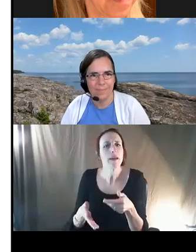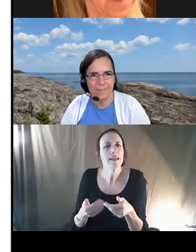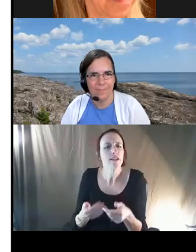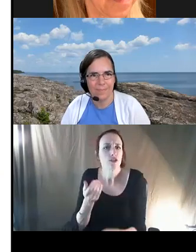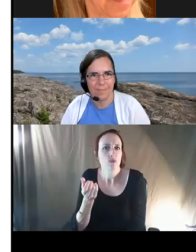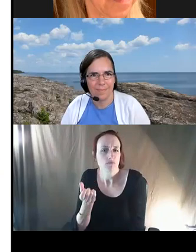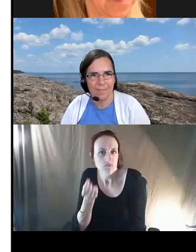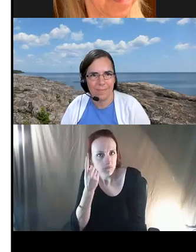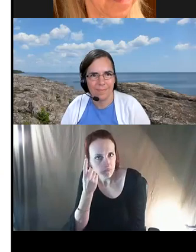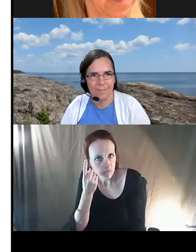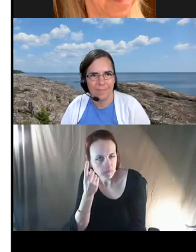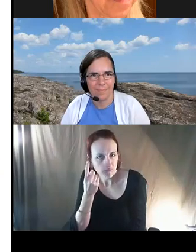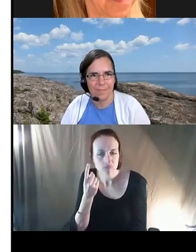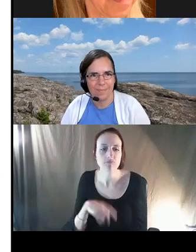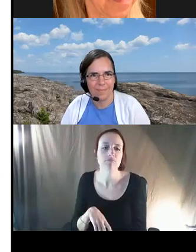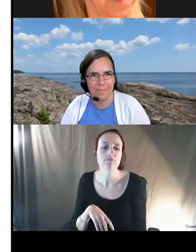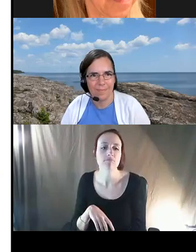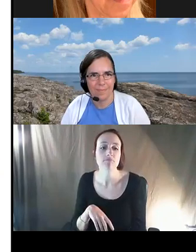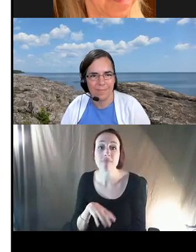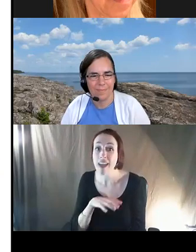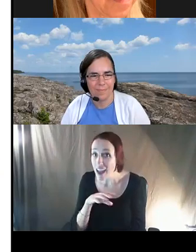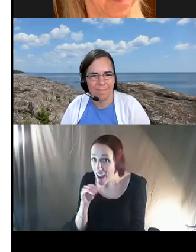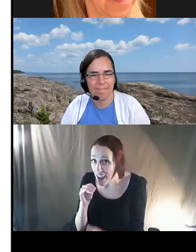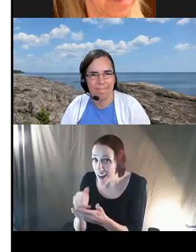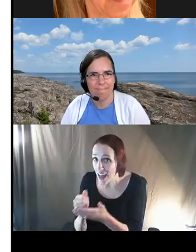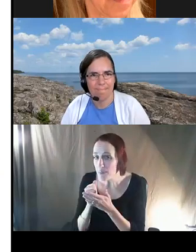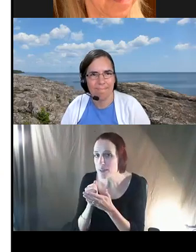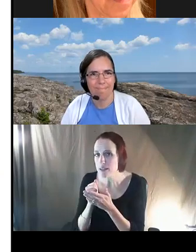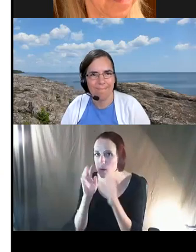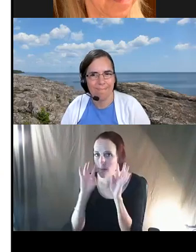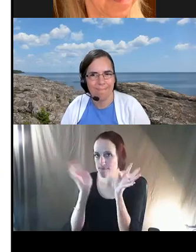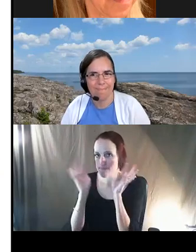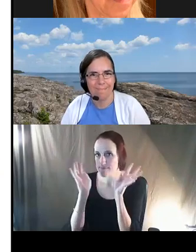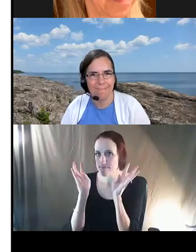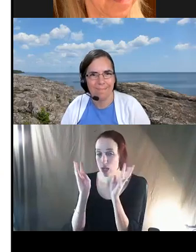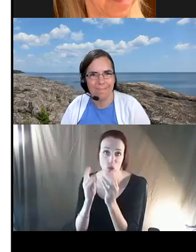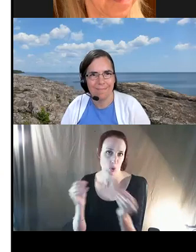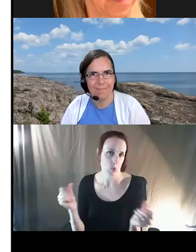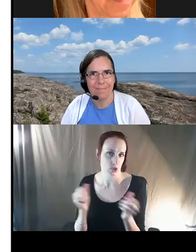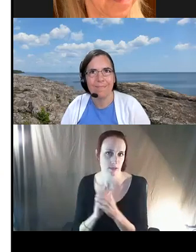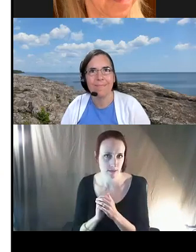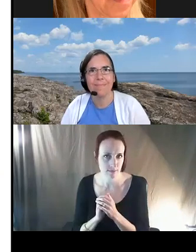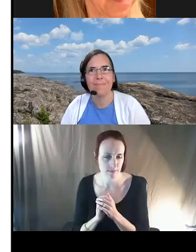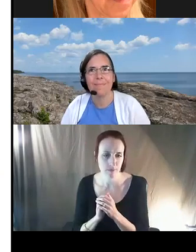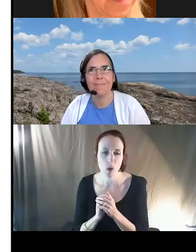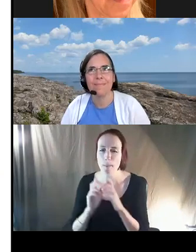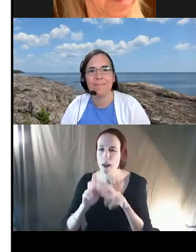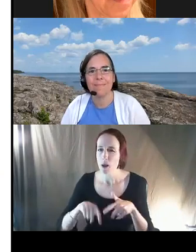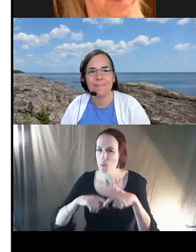and it's really useful in coming up with solutions. So, I will pause here for a second and ask you a